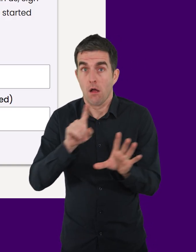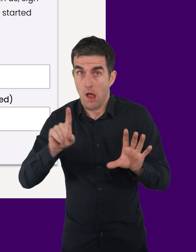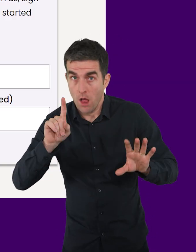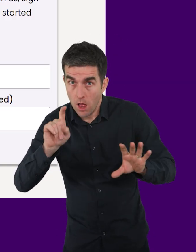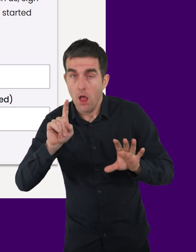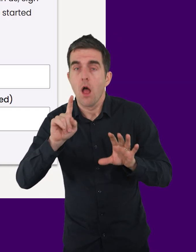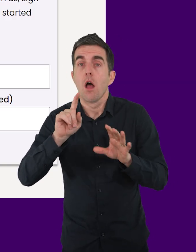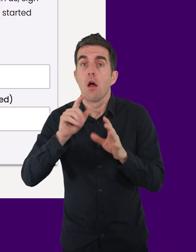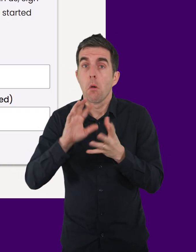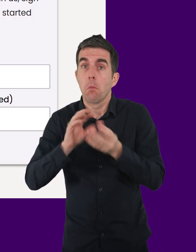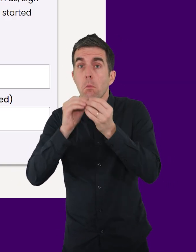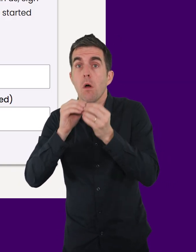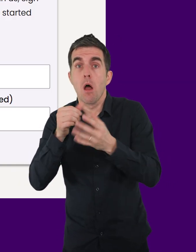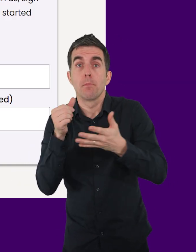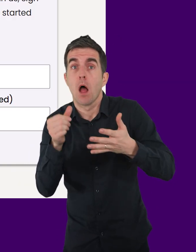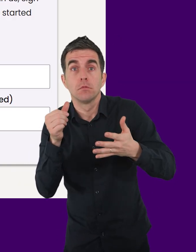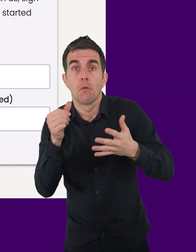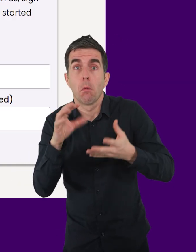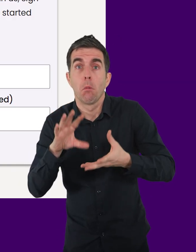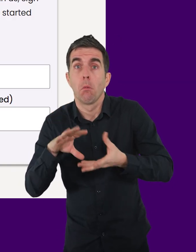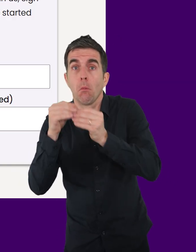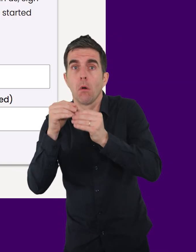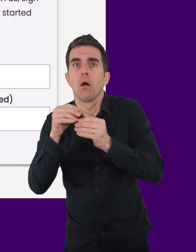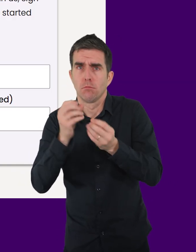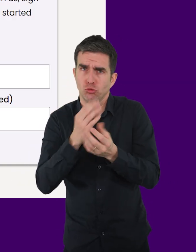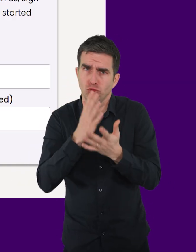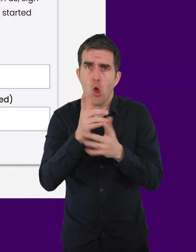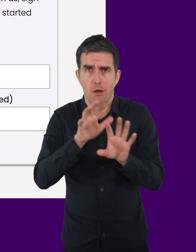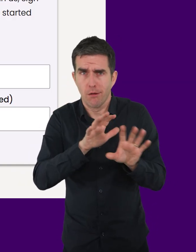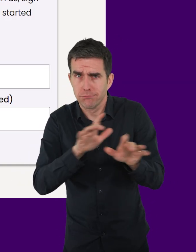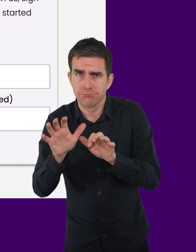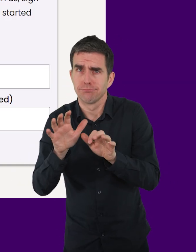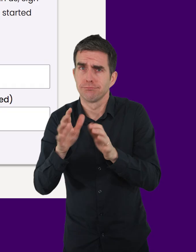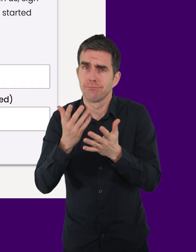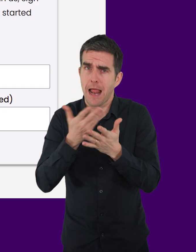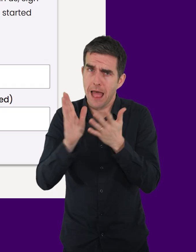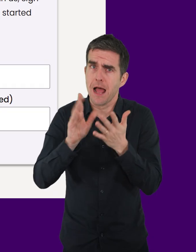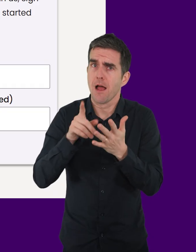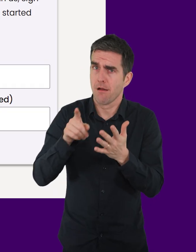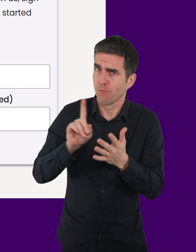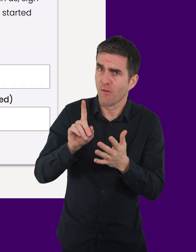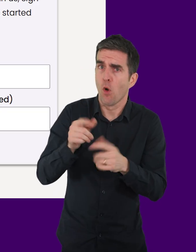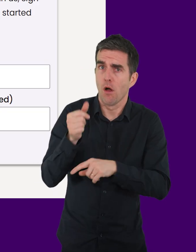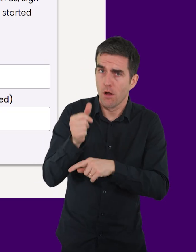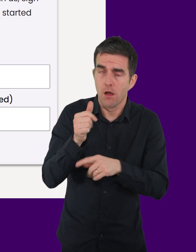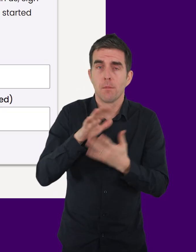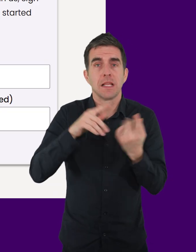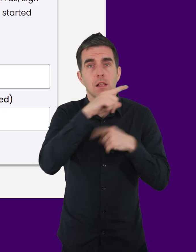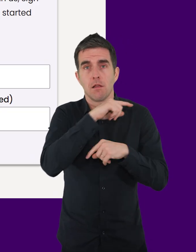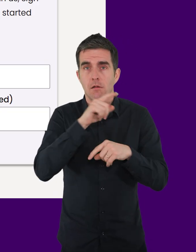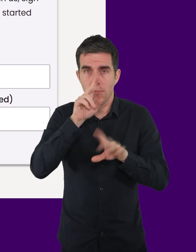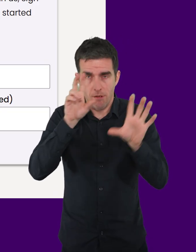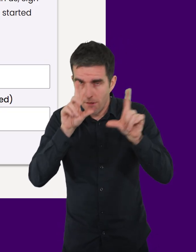If you decide to create custom buttons instead, ensure they're keyboard accessible and are announced as "button" by screen readers.